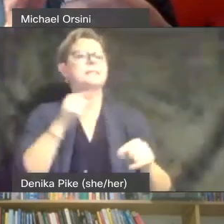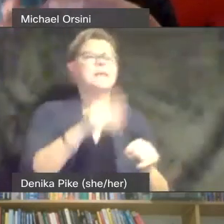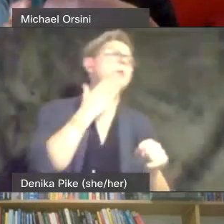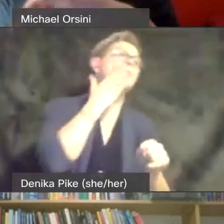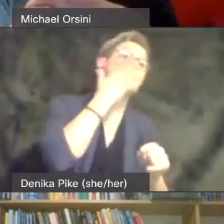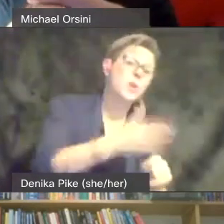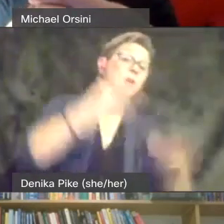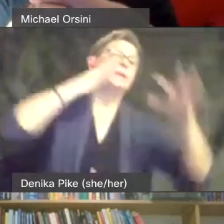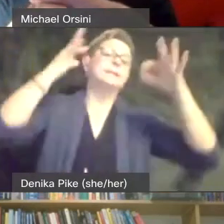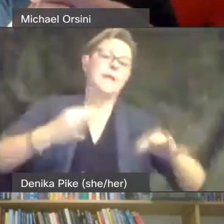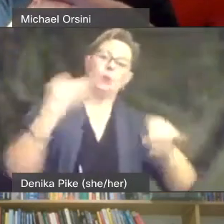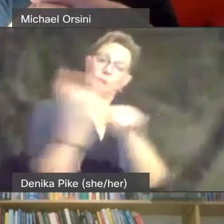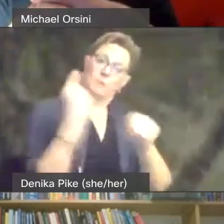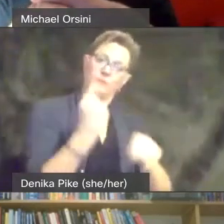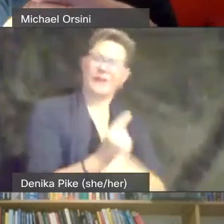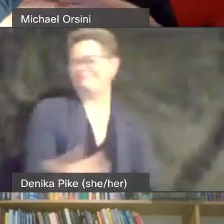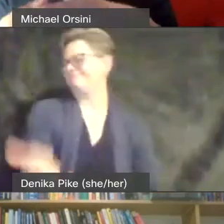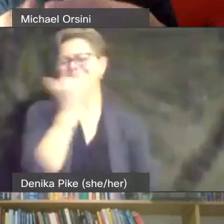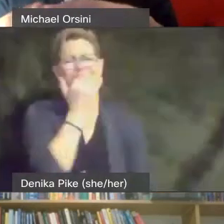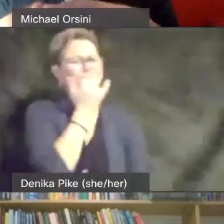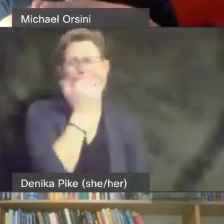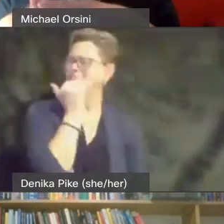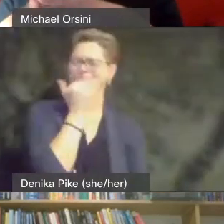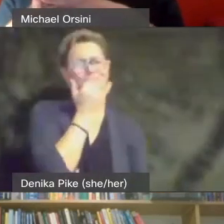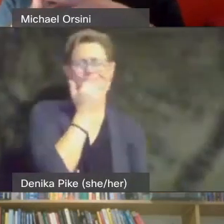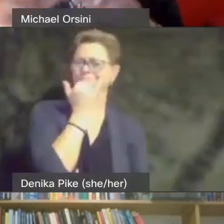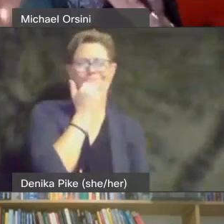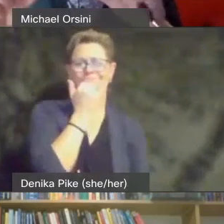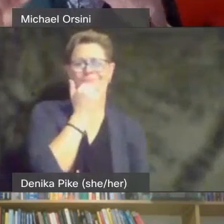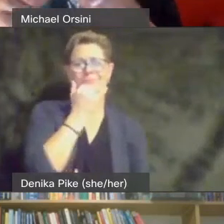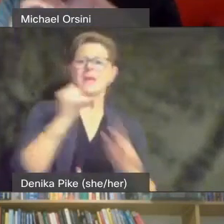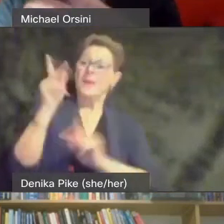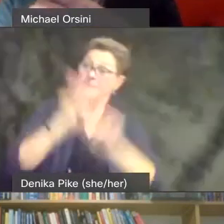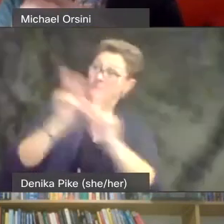wrong especially since the people who make decisions that public health folks don't like,